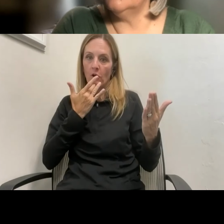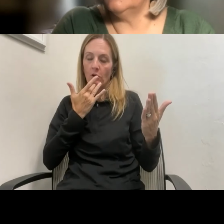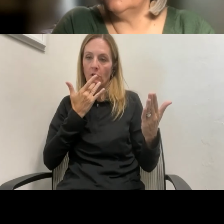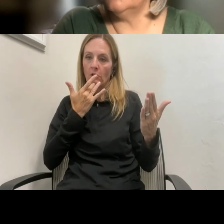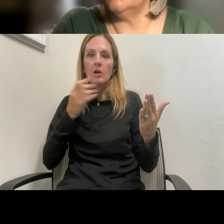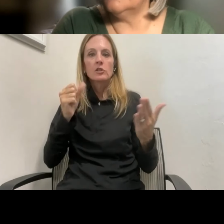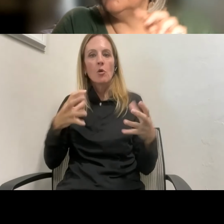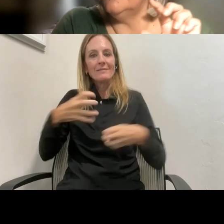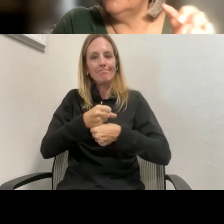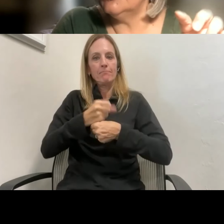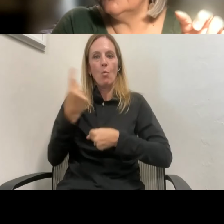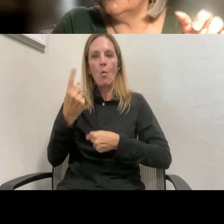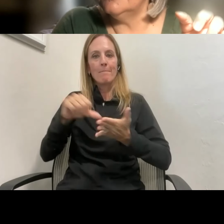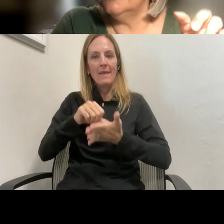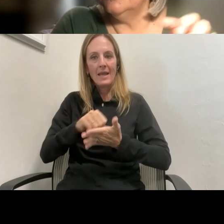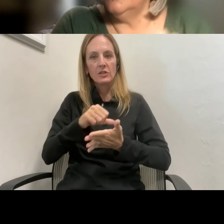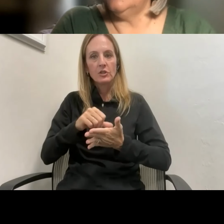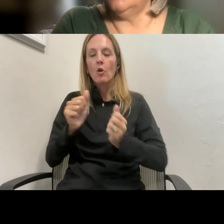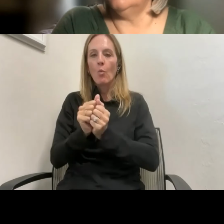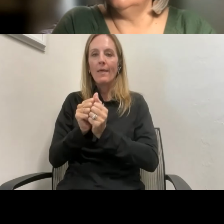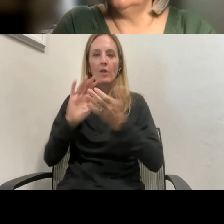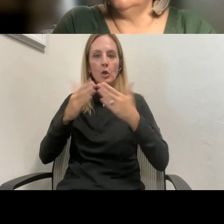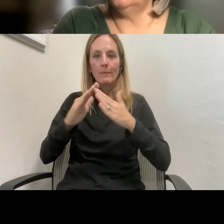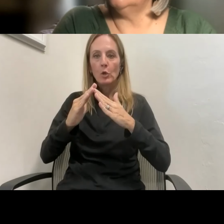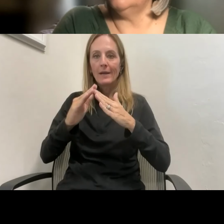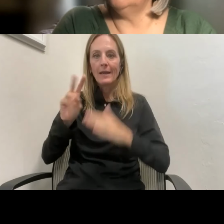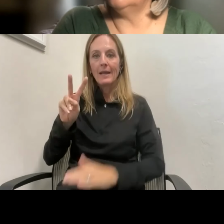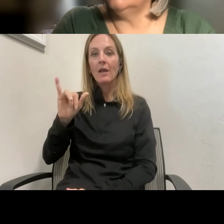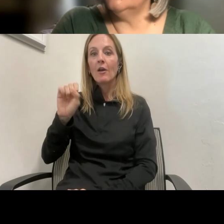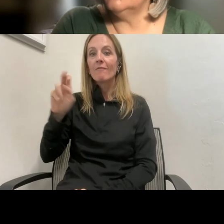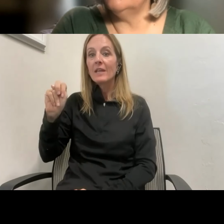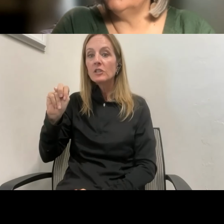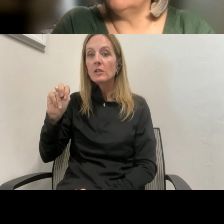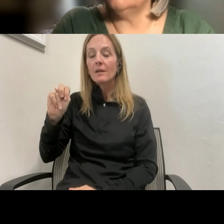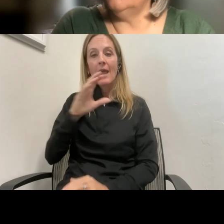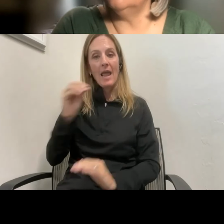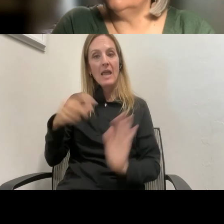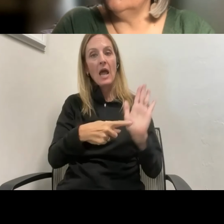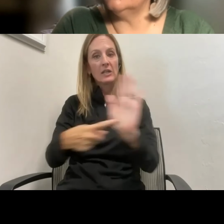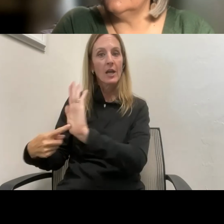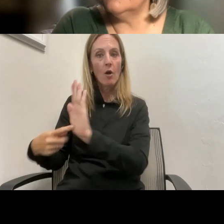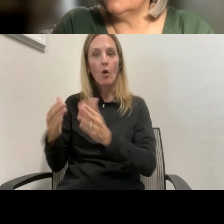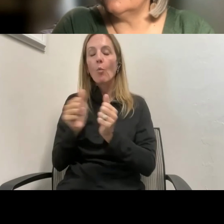with the community vision. And I share that with leadership and with all the local services.